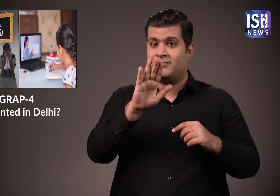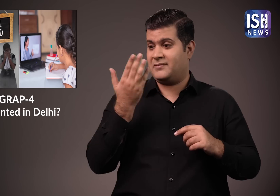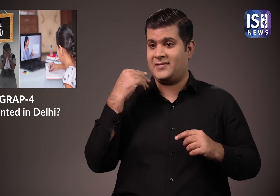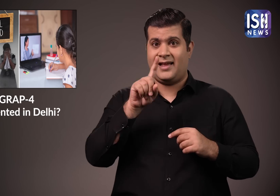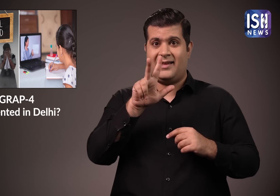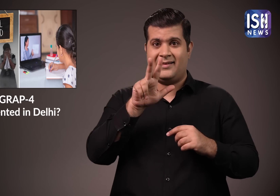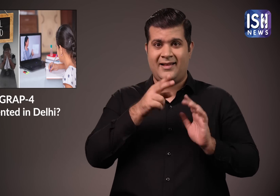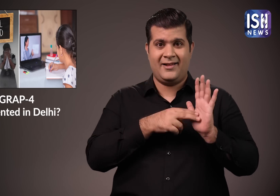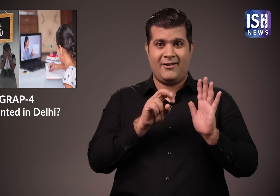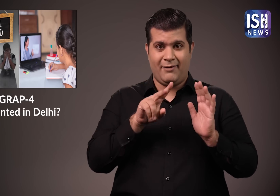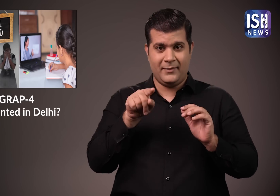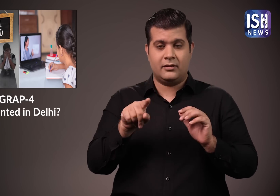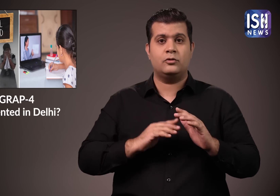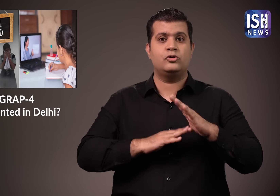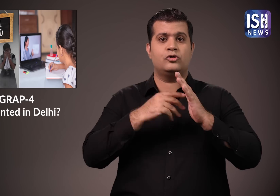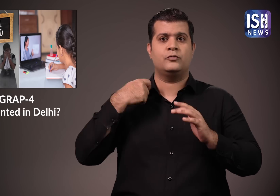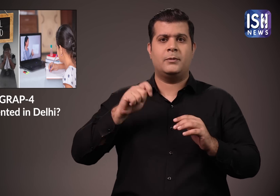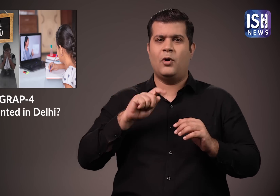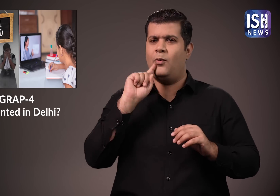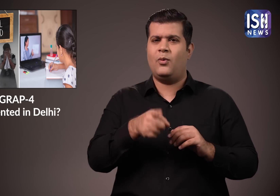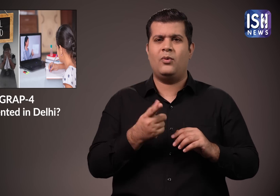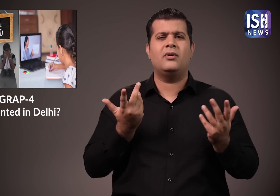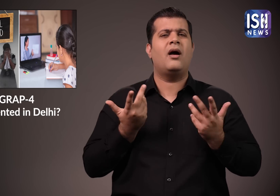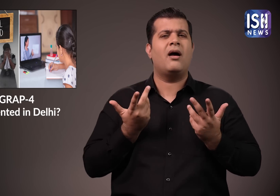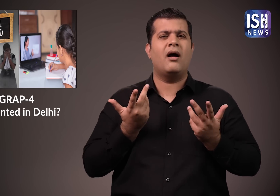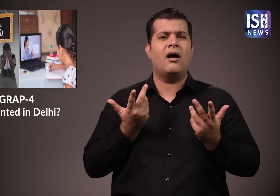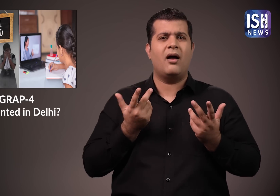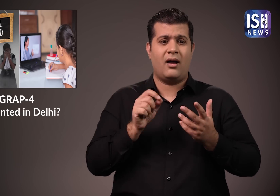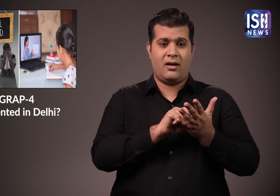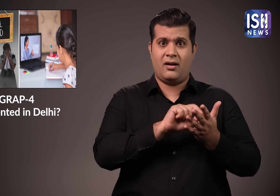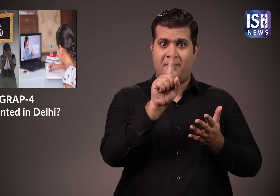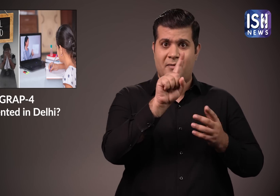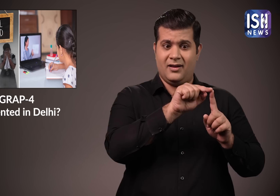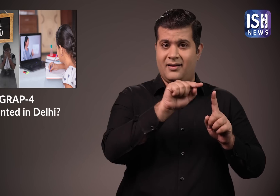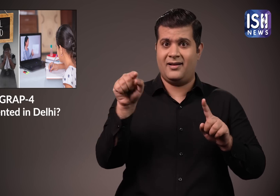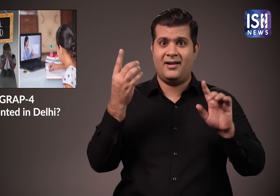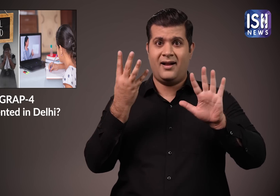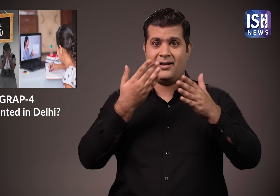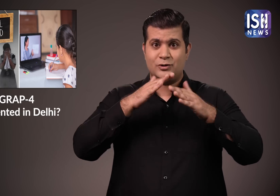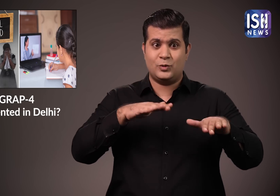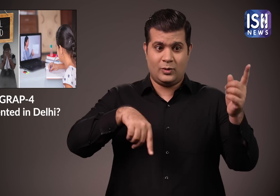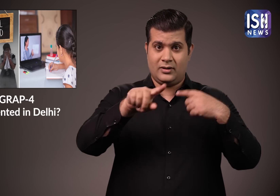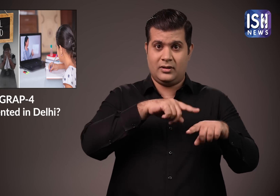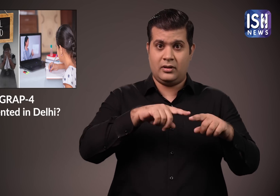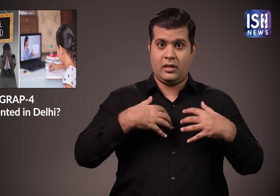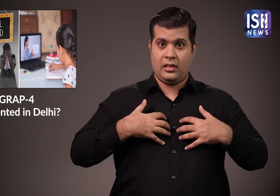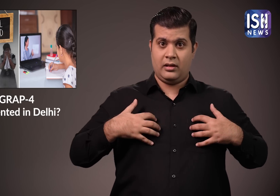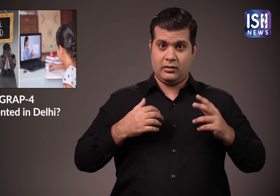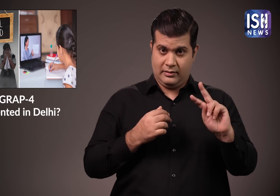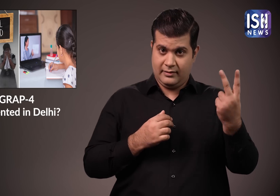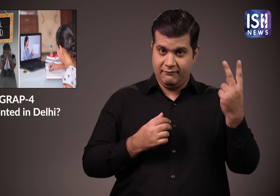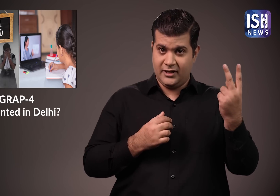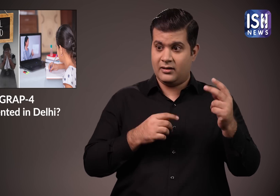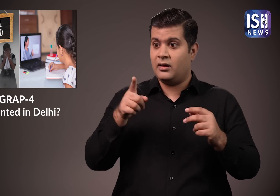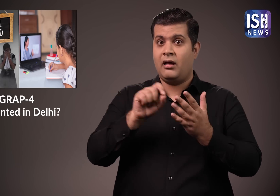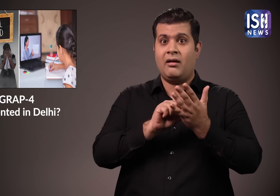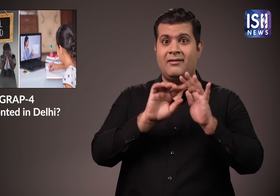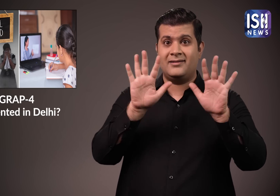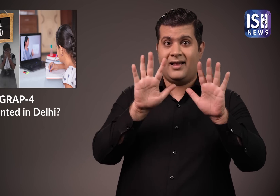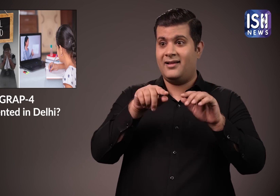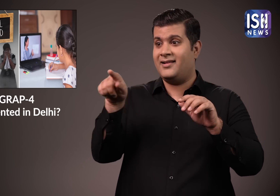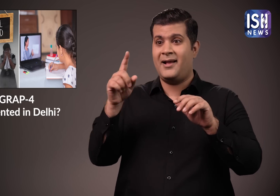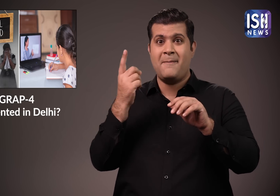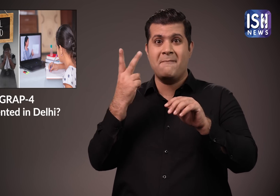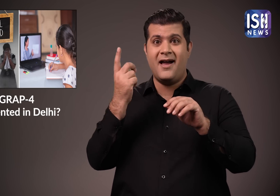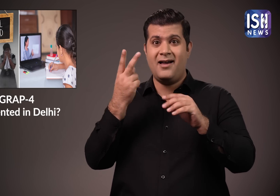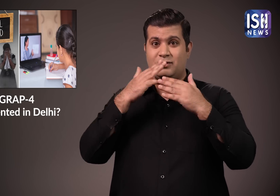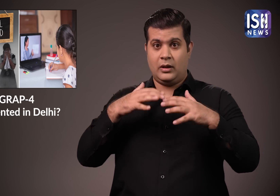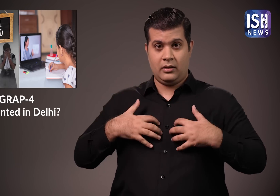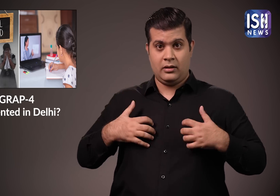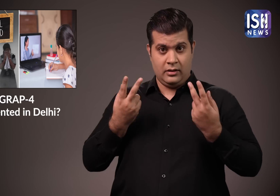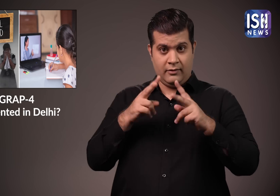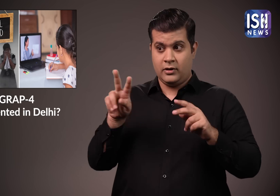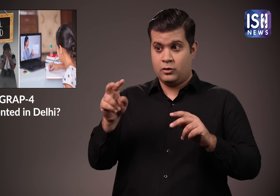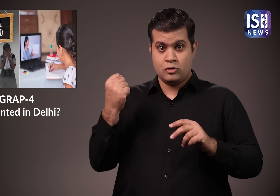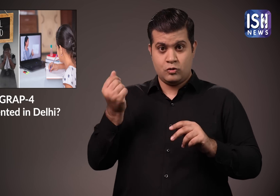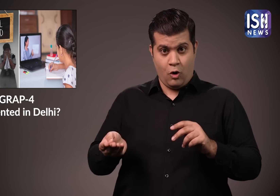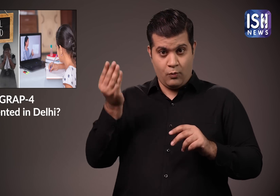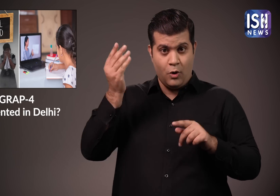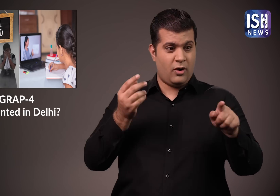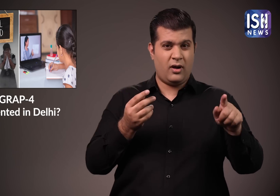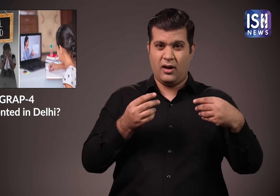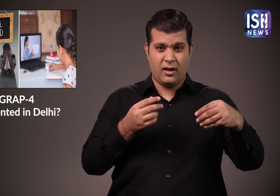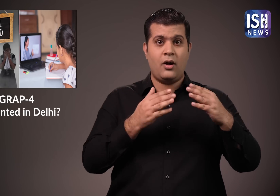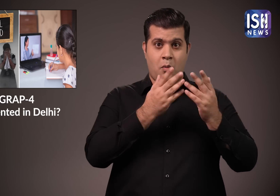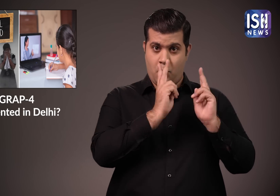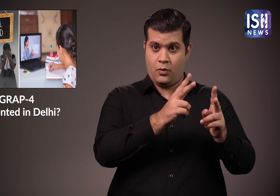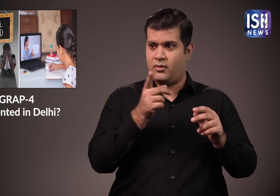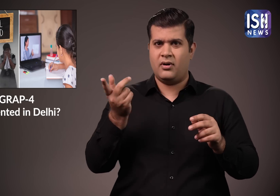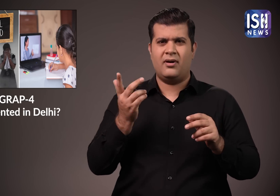On 18th November, the Supreme Court questioned whether the lungs of 10th and 12th students different from the other students.